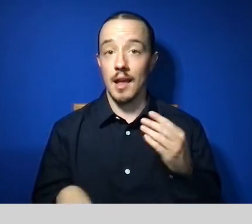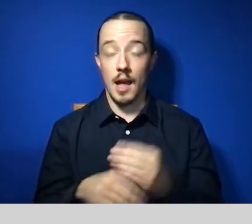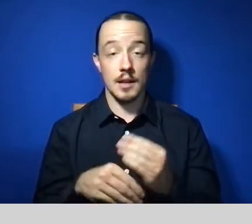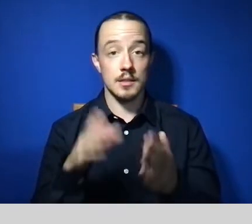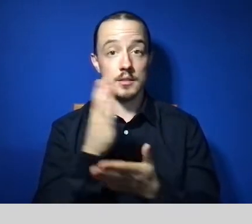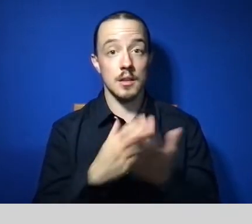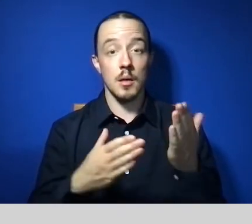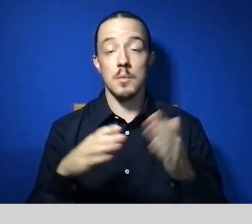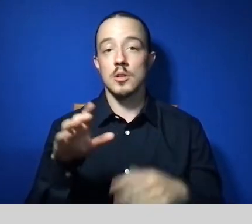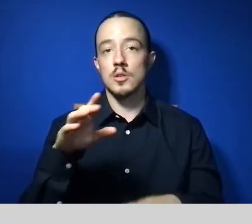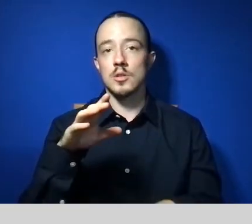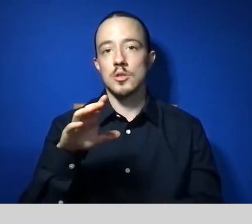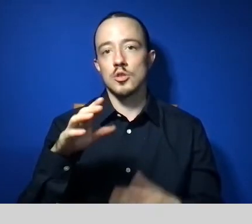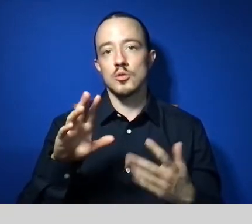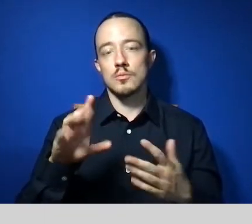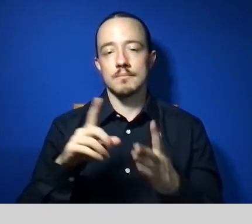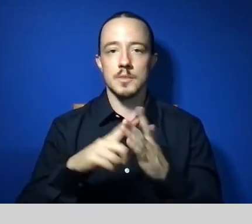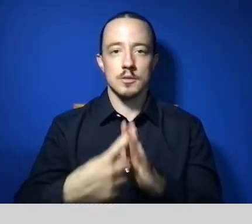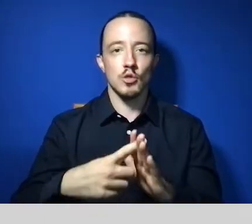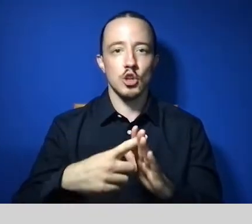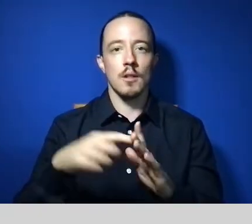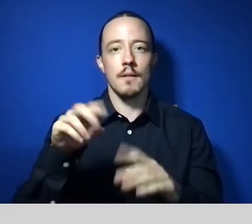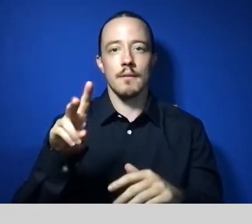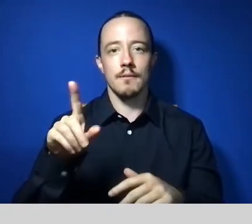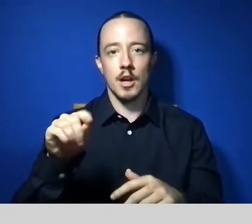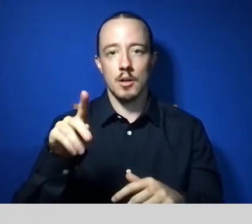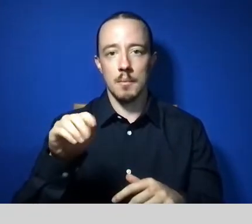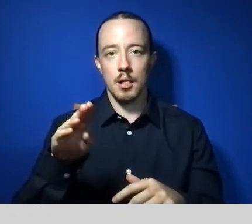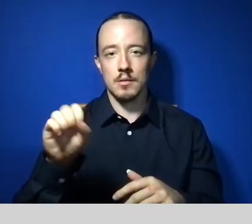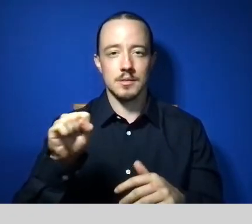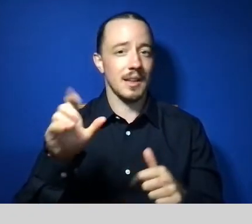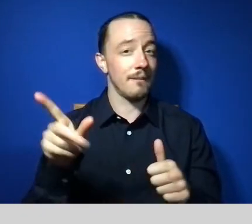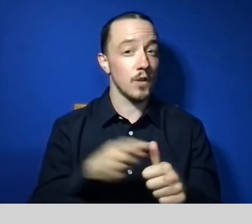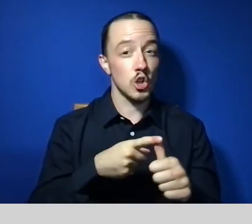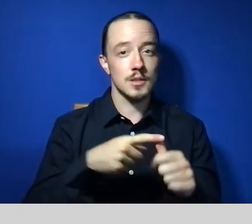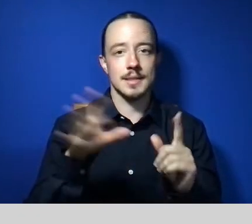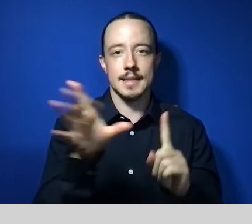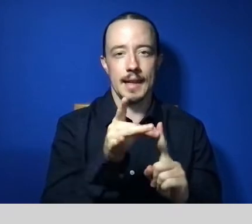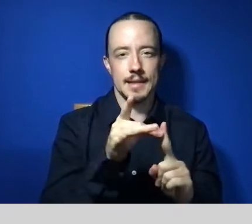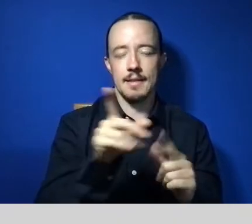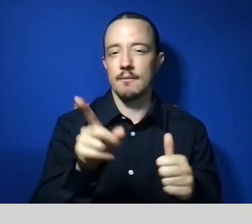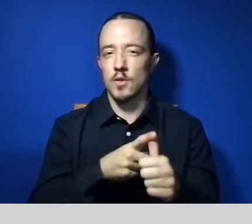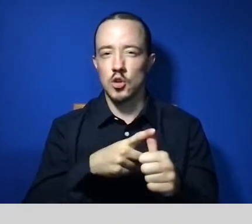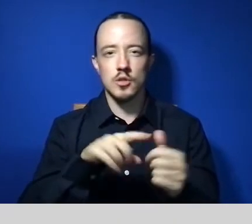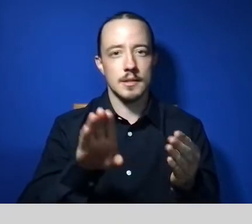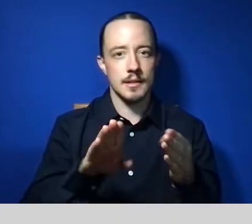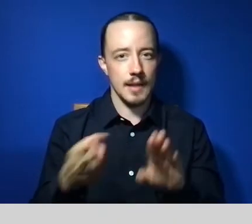I added in some derived variables, like the date of the very first case, the date of the very first death,